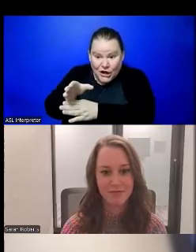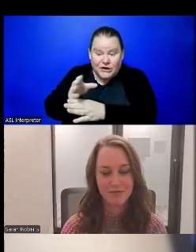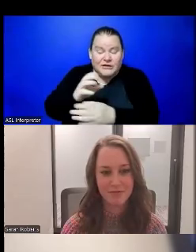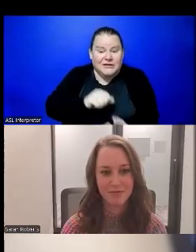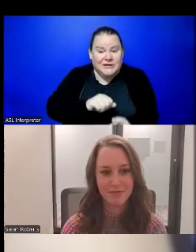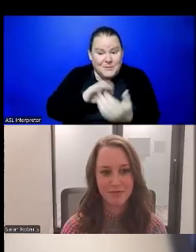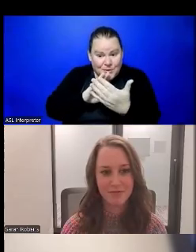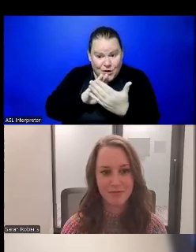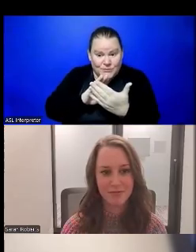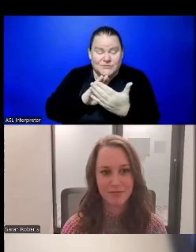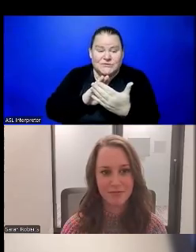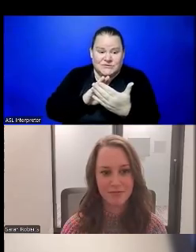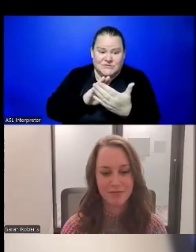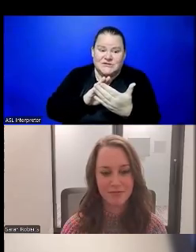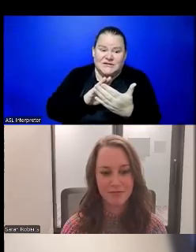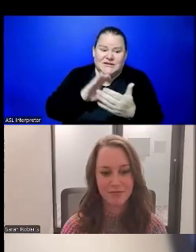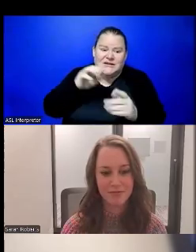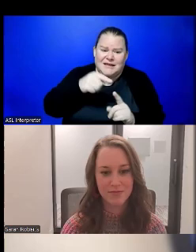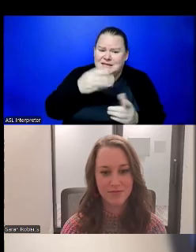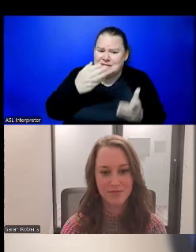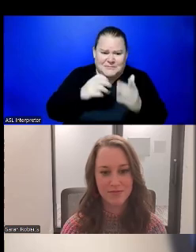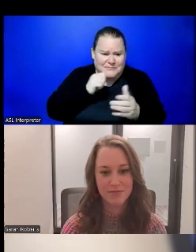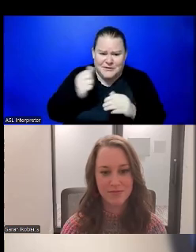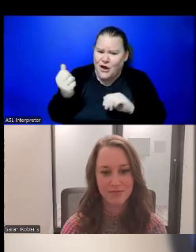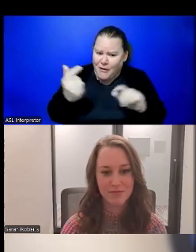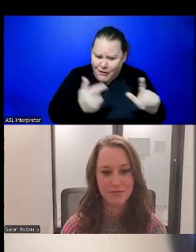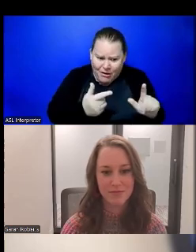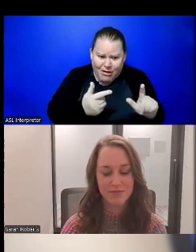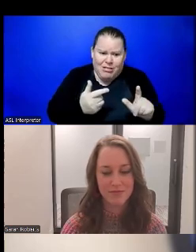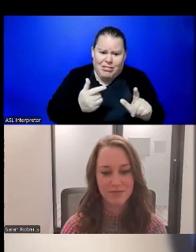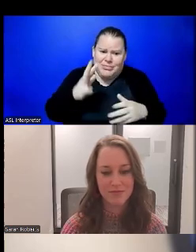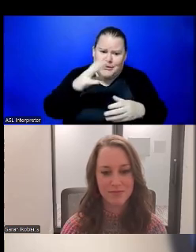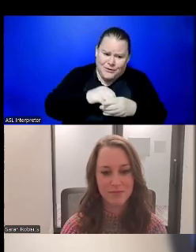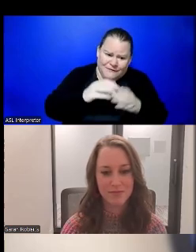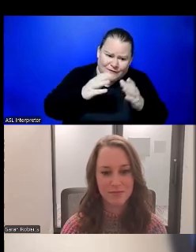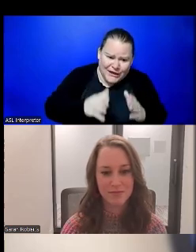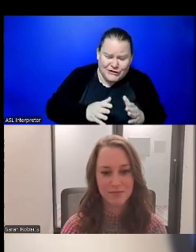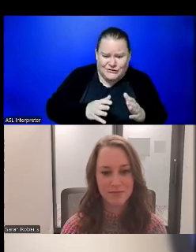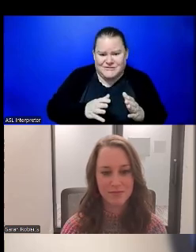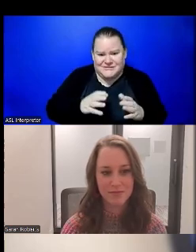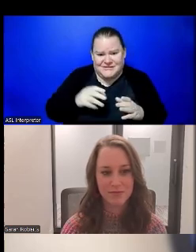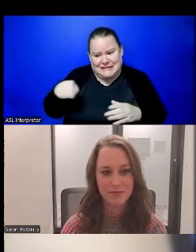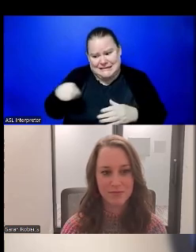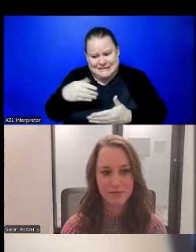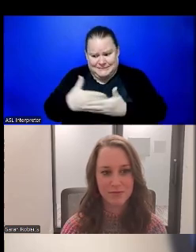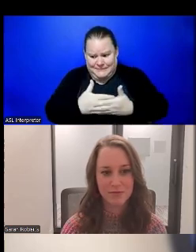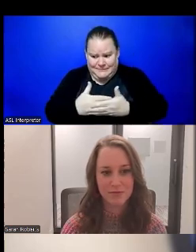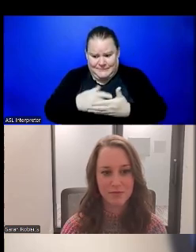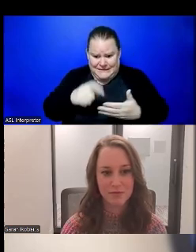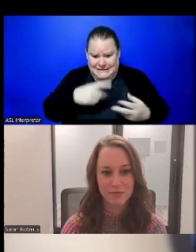providers. This probably isn't even all of the types of providers that these babies are going to need to see. Some will